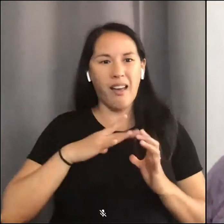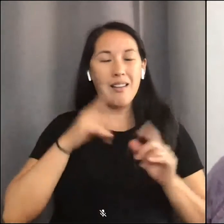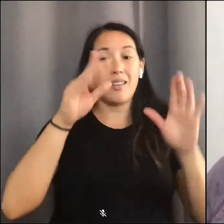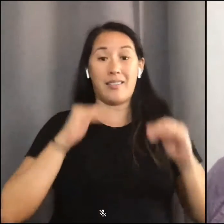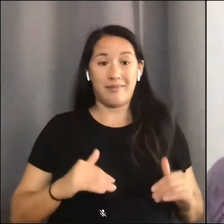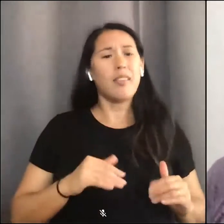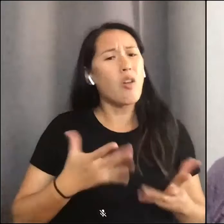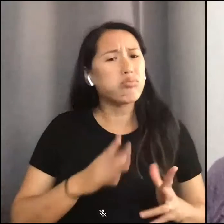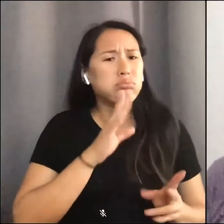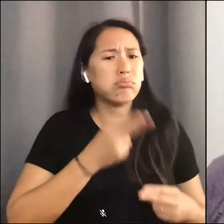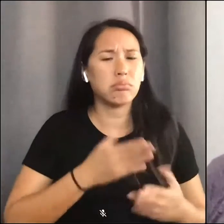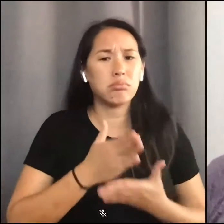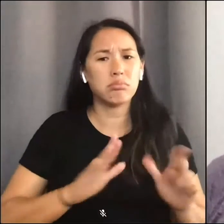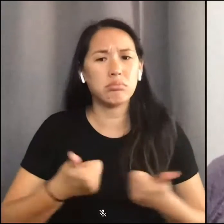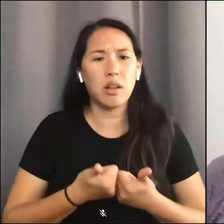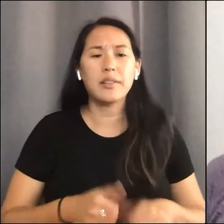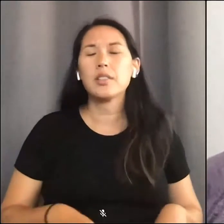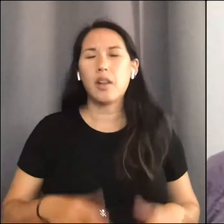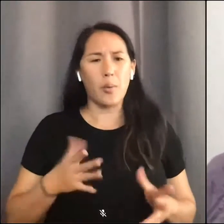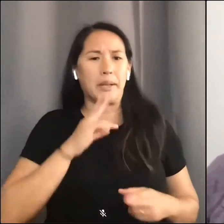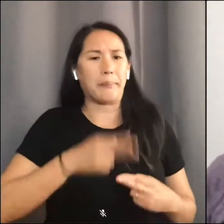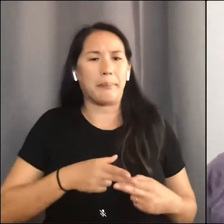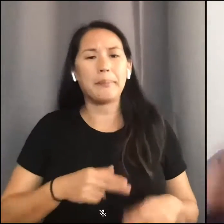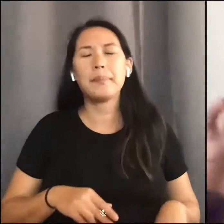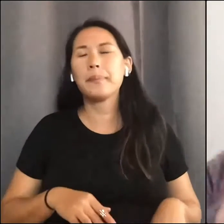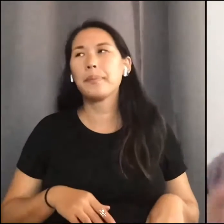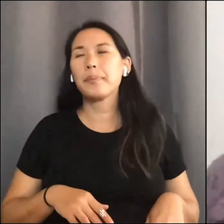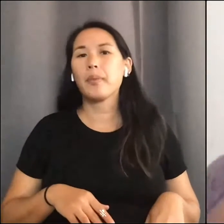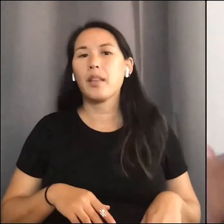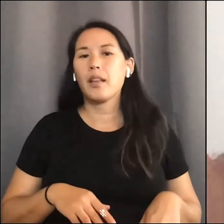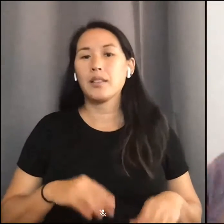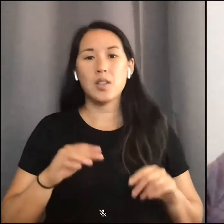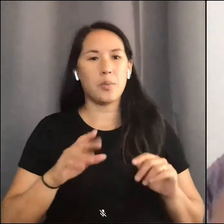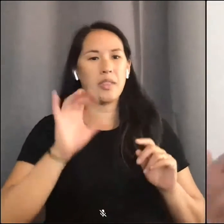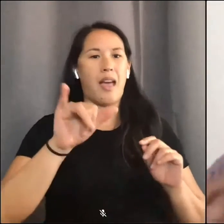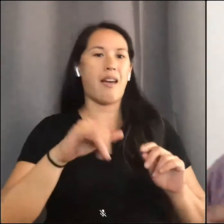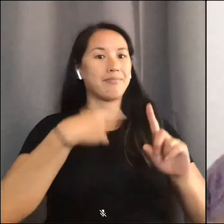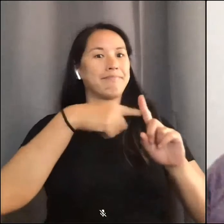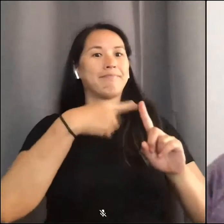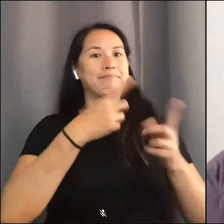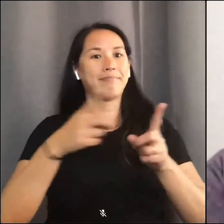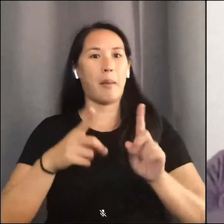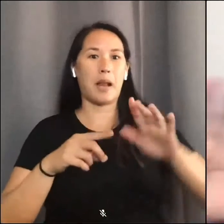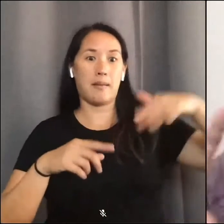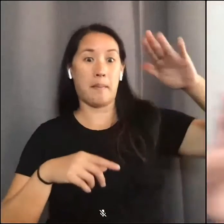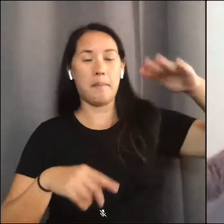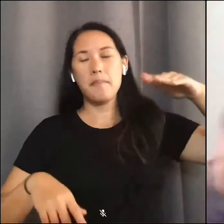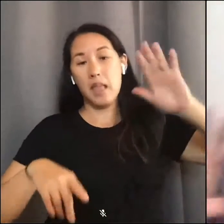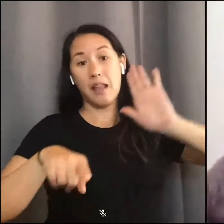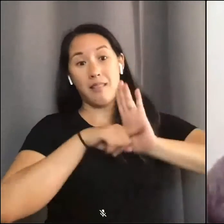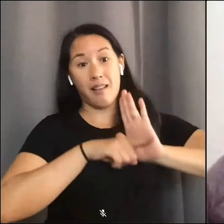challenges that have happened in my life um and so as you take the hour or two to look along uh